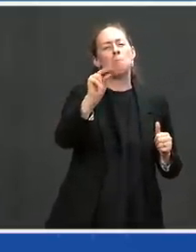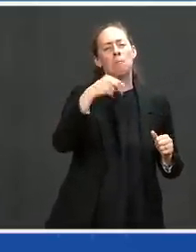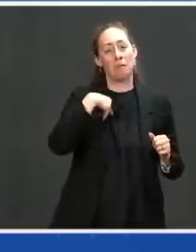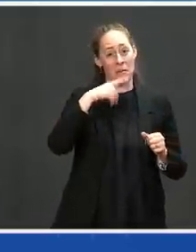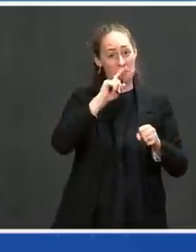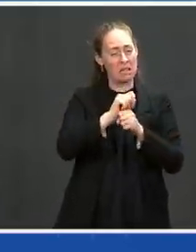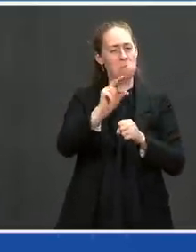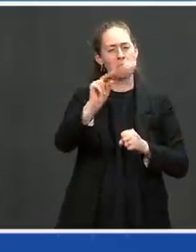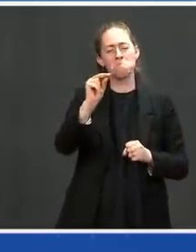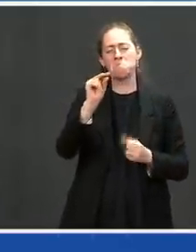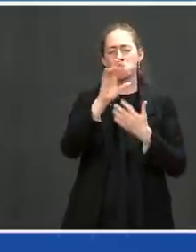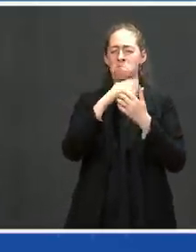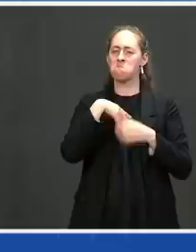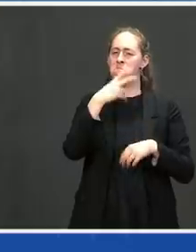Okay. Kristen.